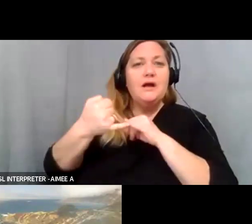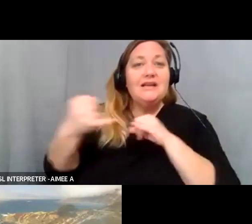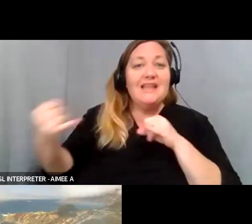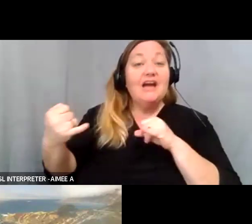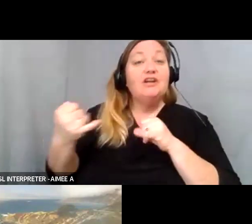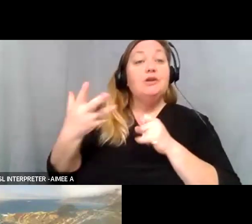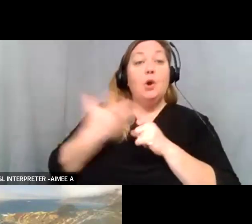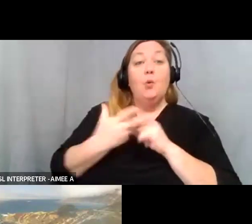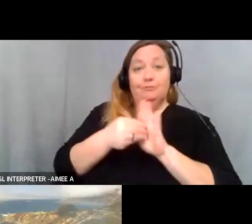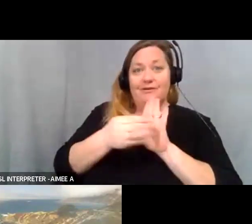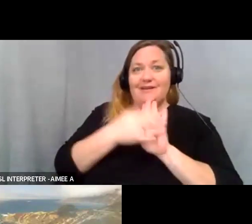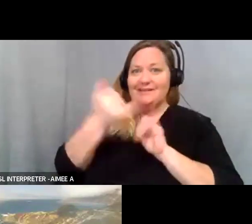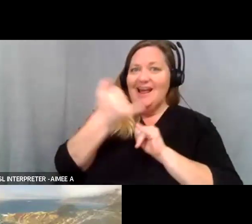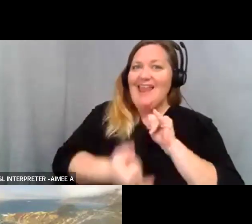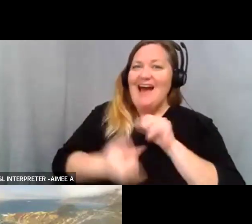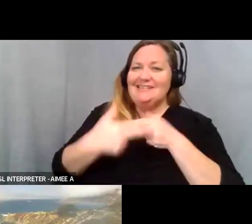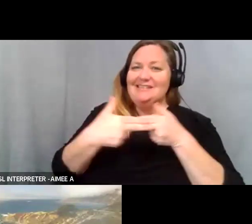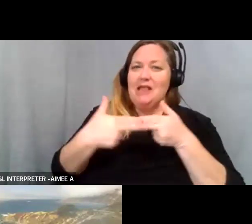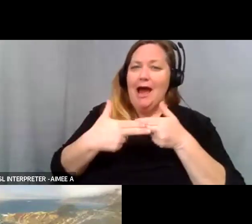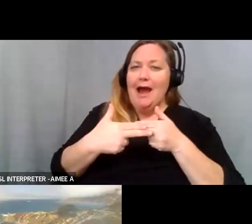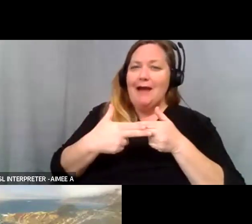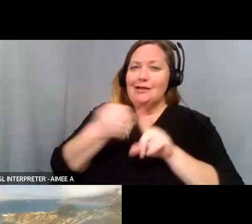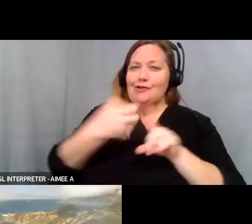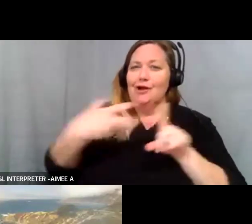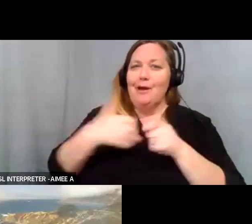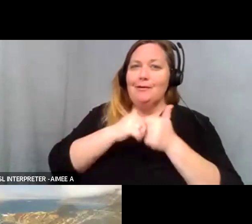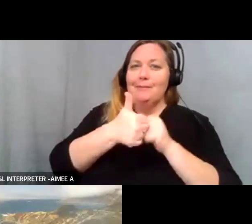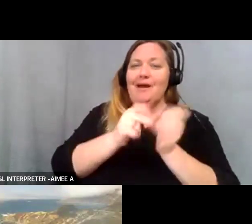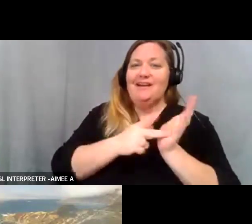That's one of our last remaining slides. So let's talk about competitive program. And then, Anthony,